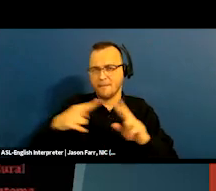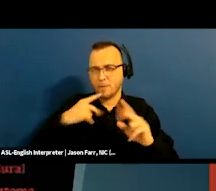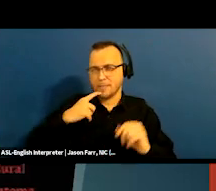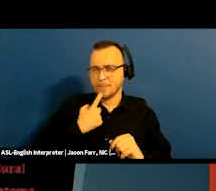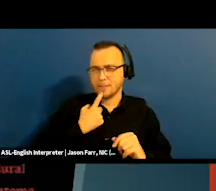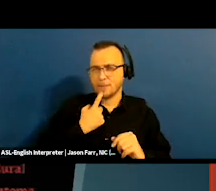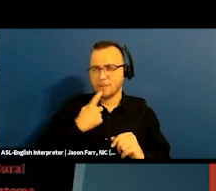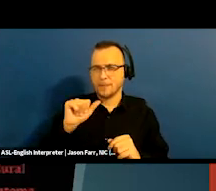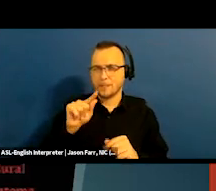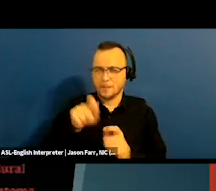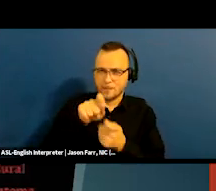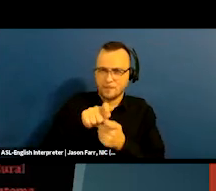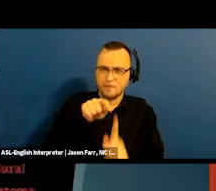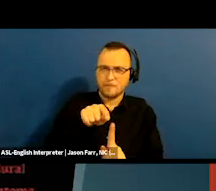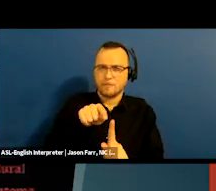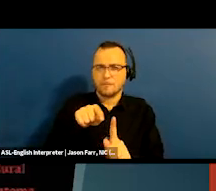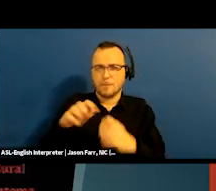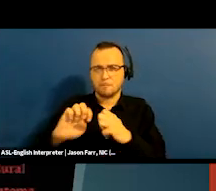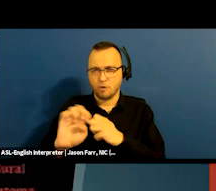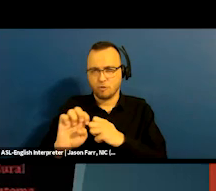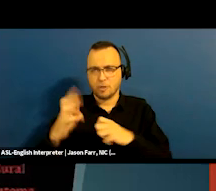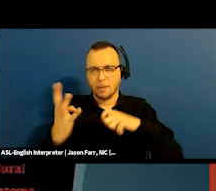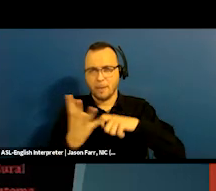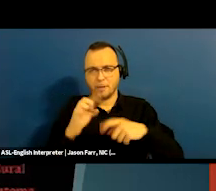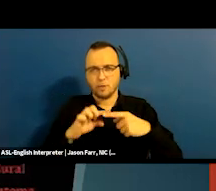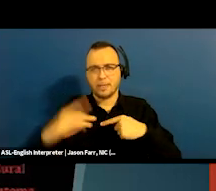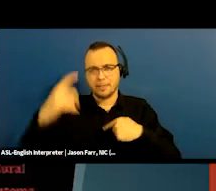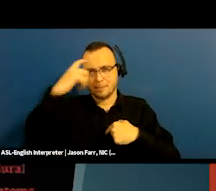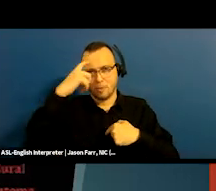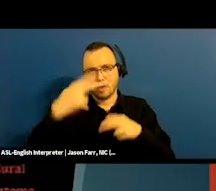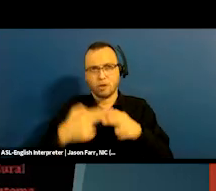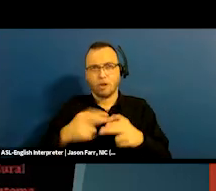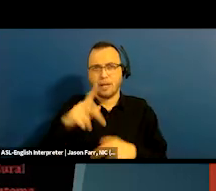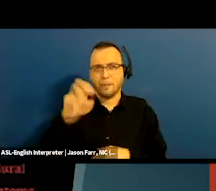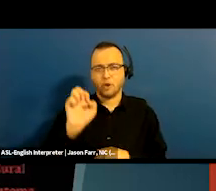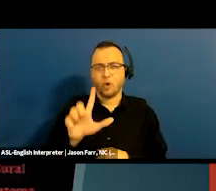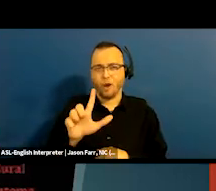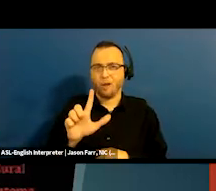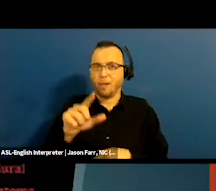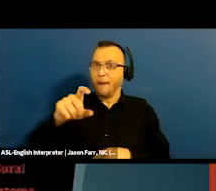And every once in awhile, unfortunately, you do see something like this, that white part of it is all blood.